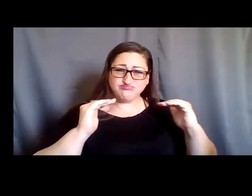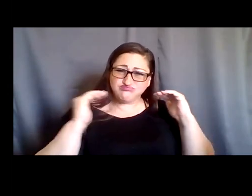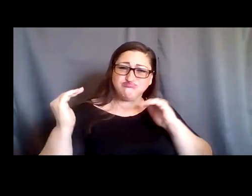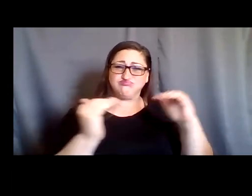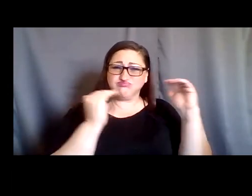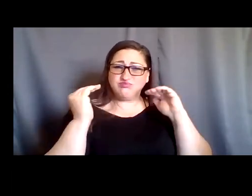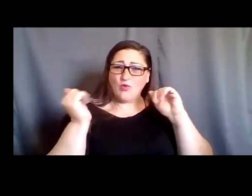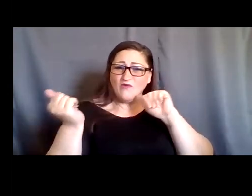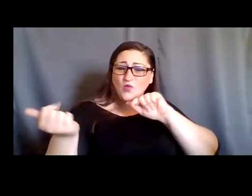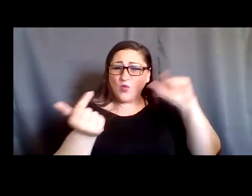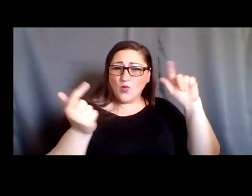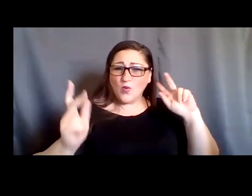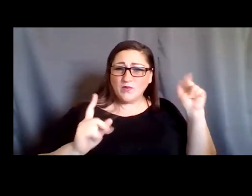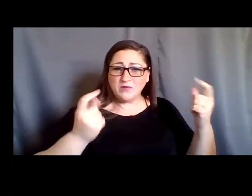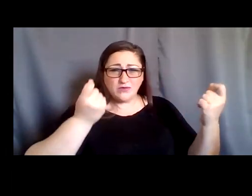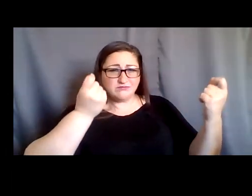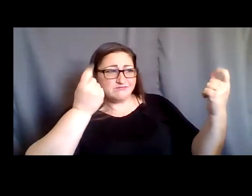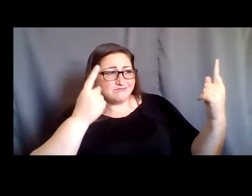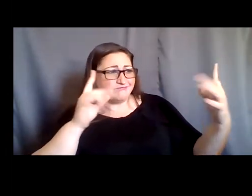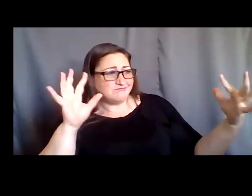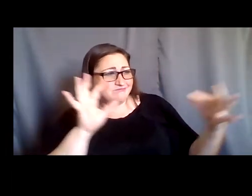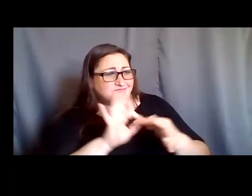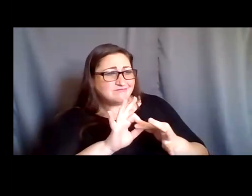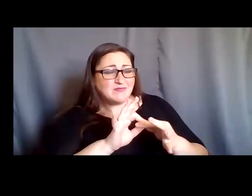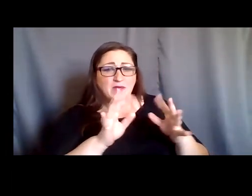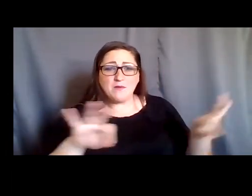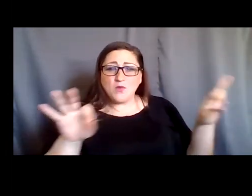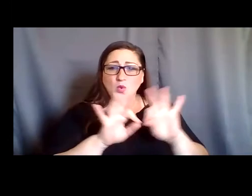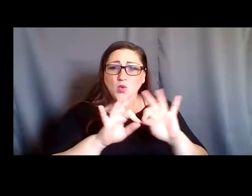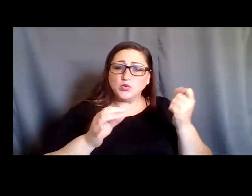our hiring, our physical space and operations.